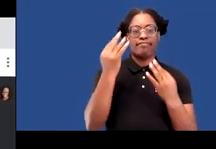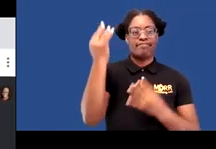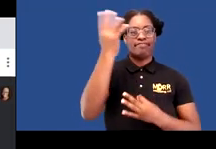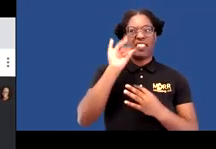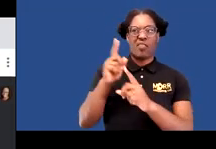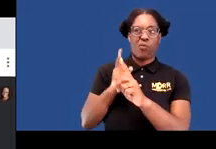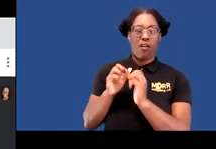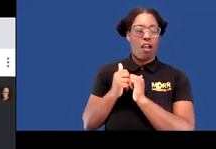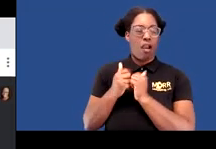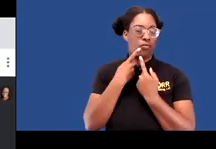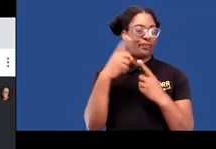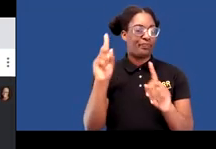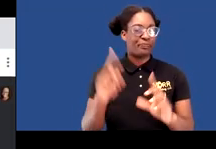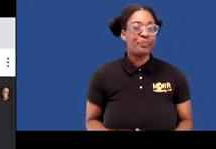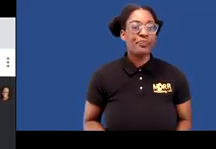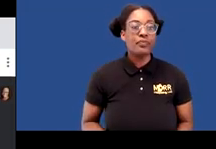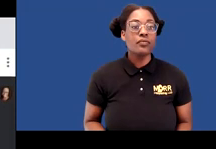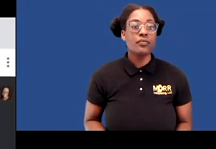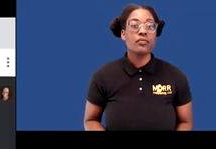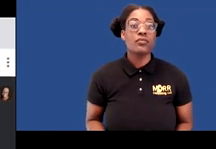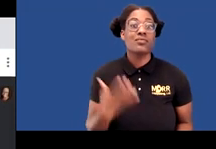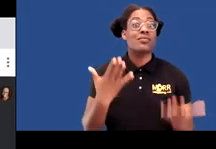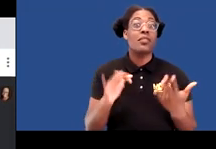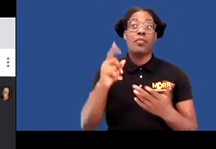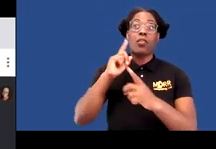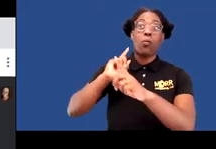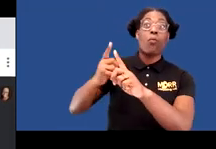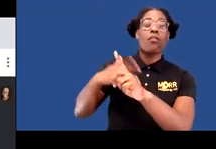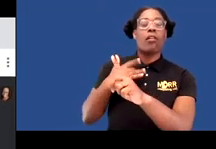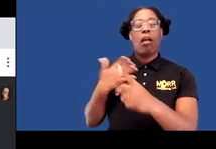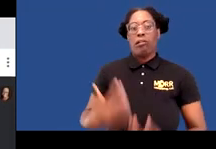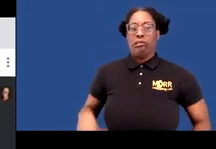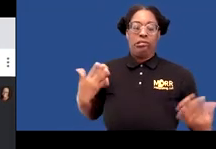It can feel so huge that it's difficult to figure out where to start,